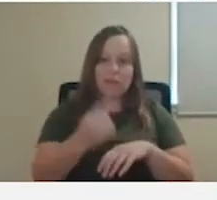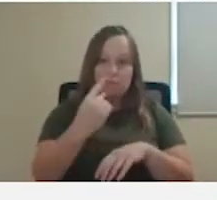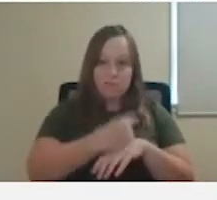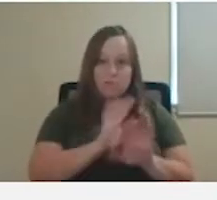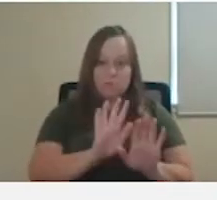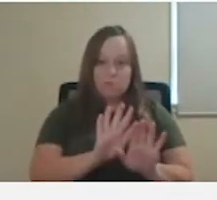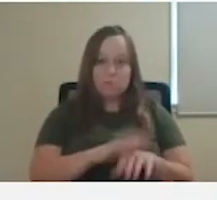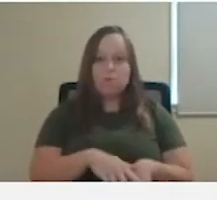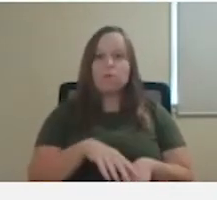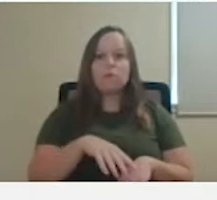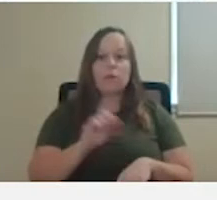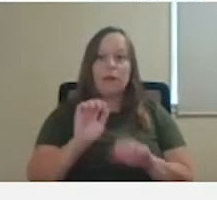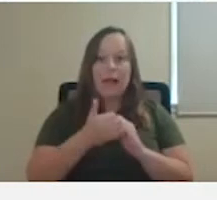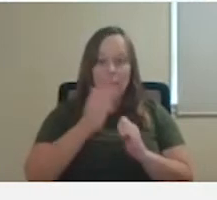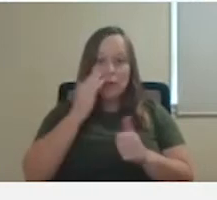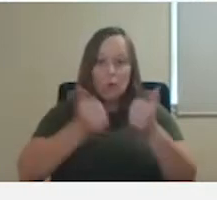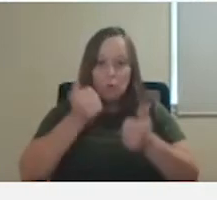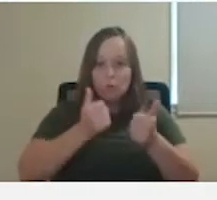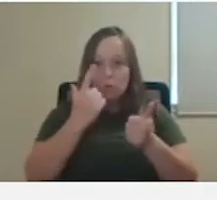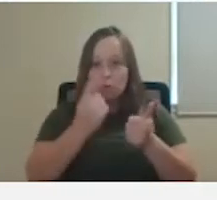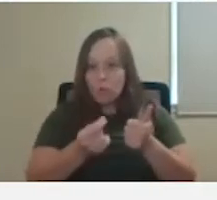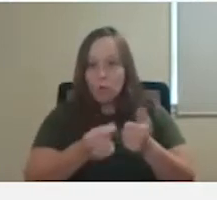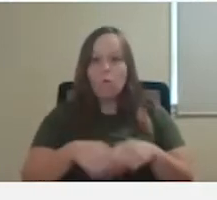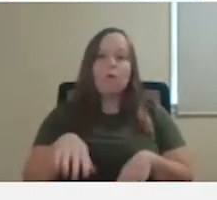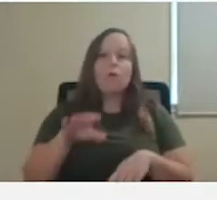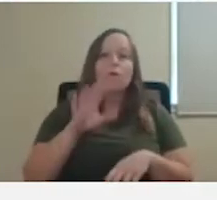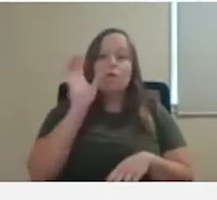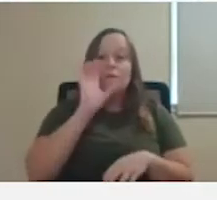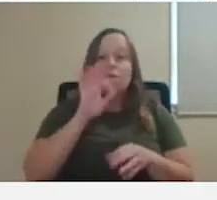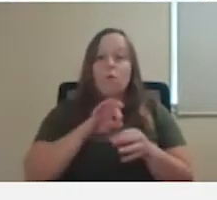And you can find your polling place by visiting voterlookup.elections.ny.gov.